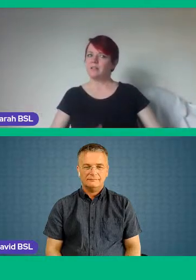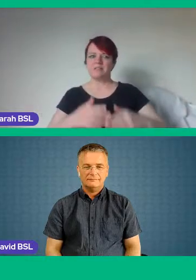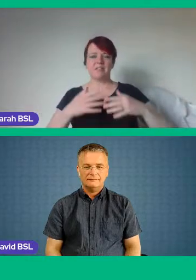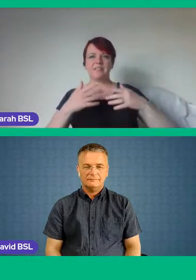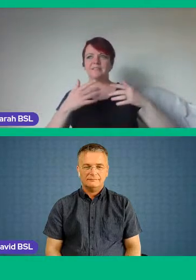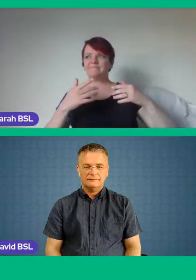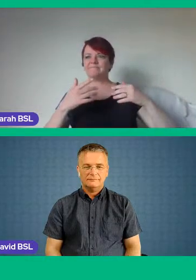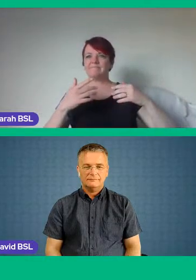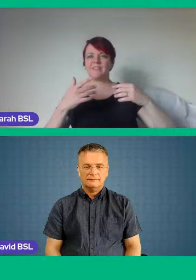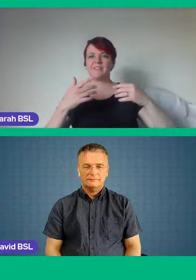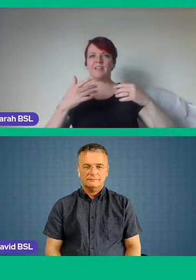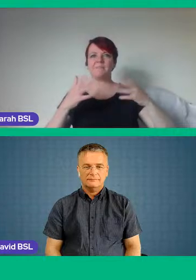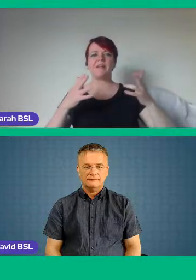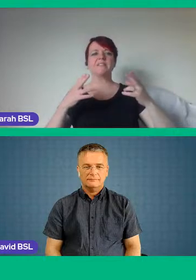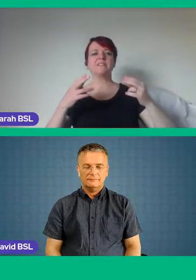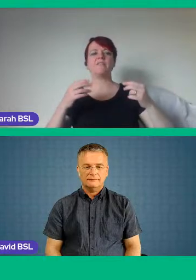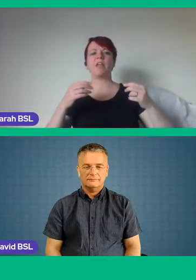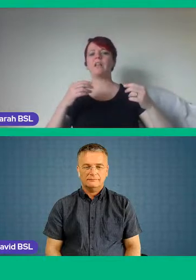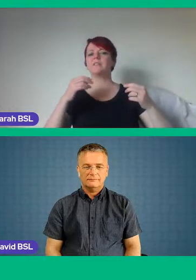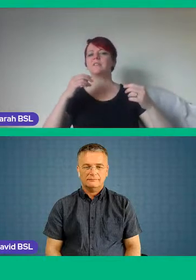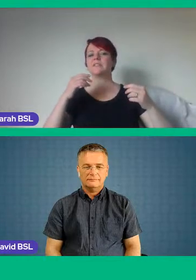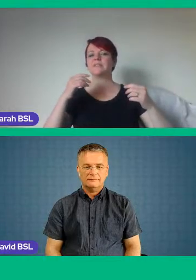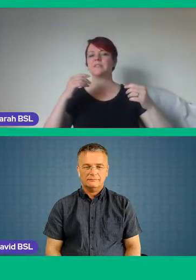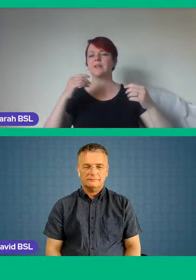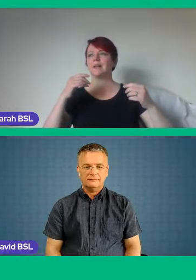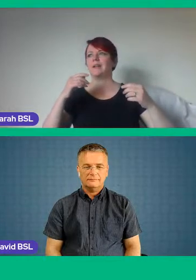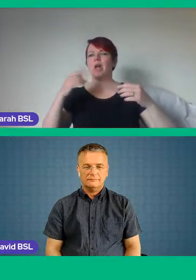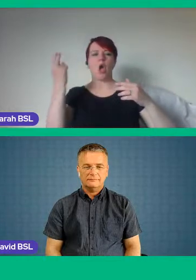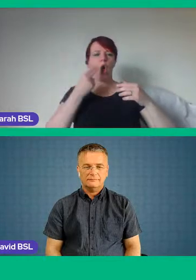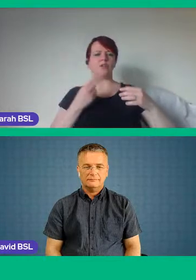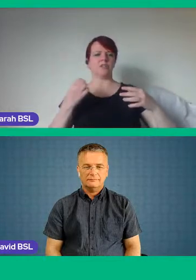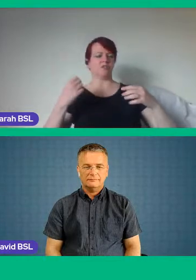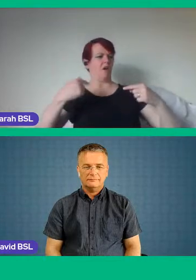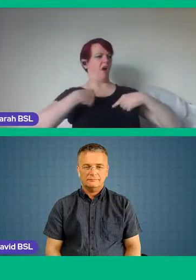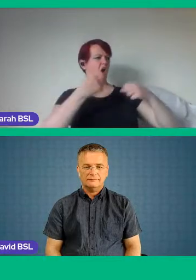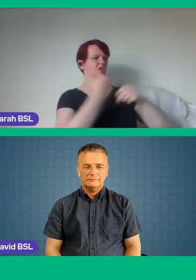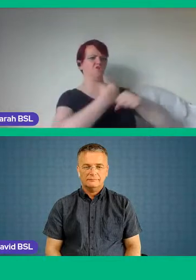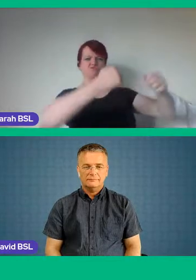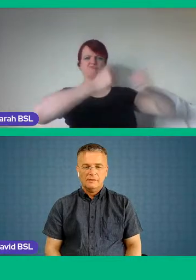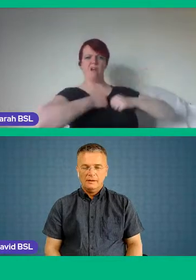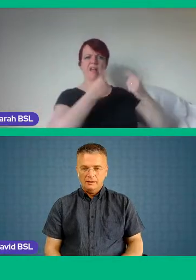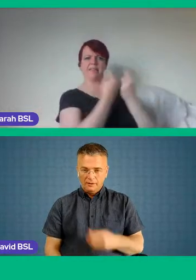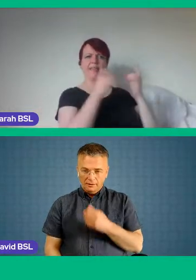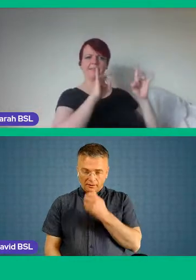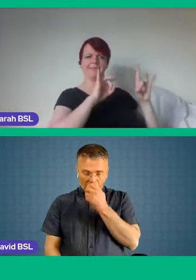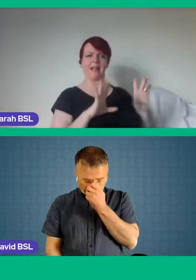in that way. There is a massive... Disconnect and status between artists that do